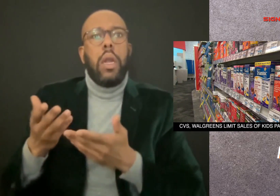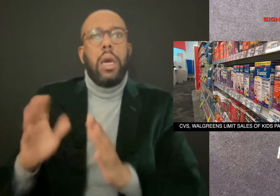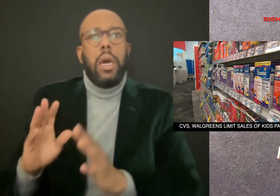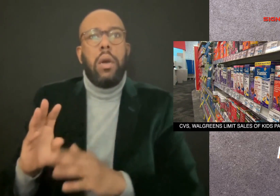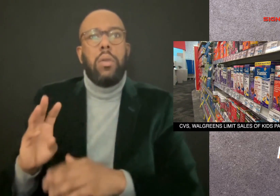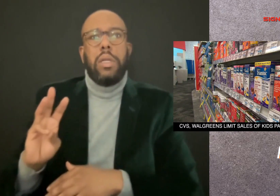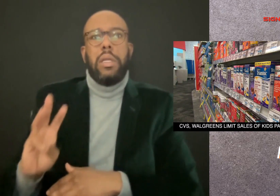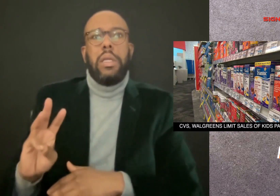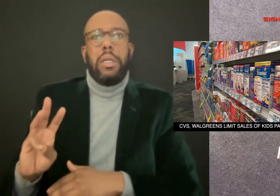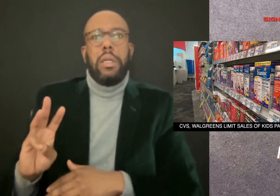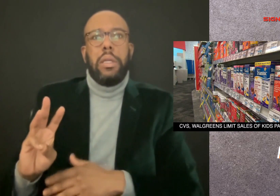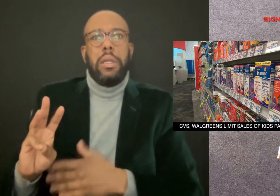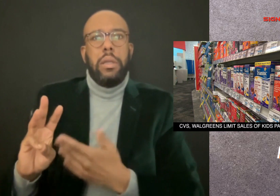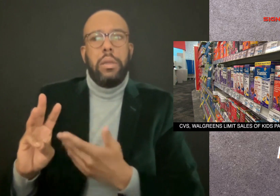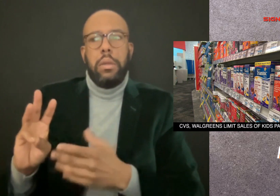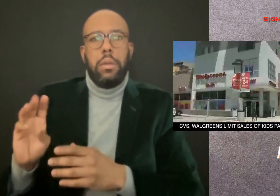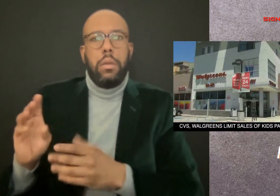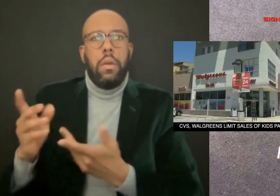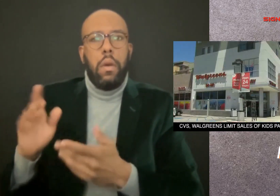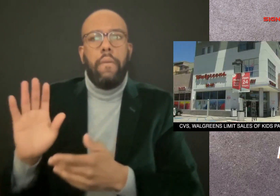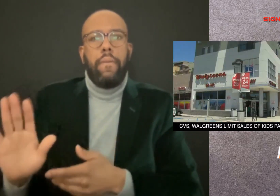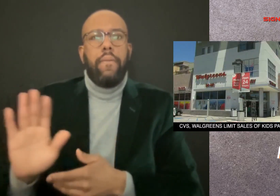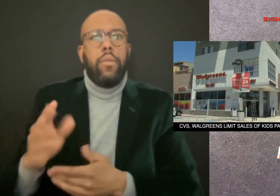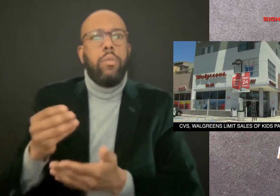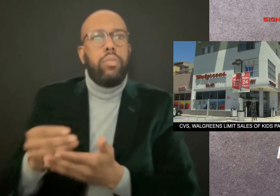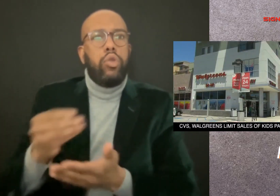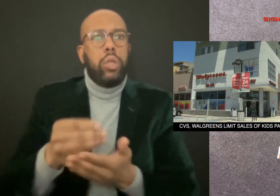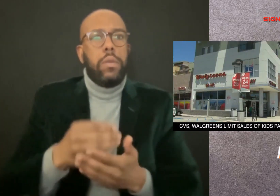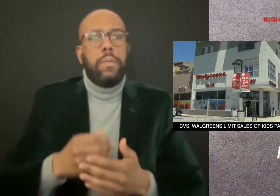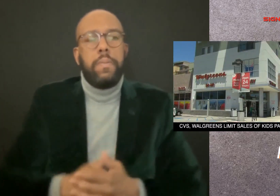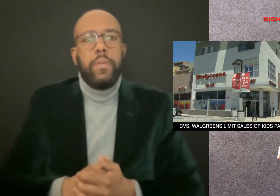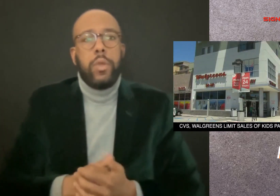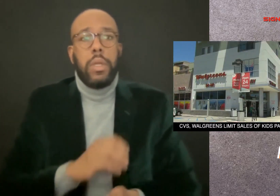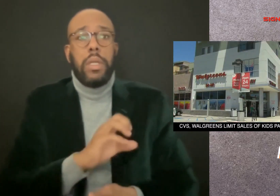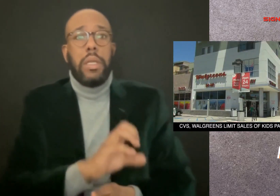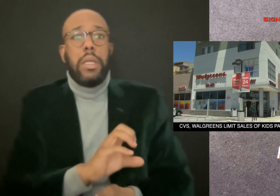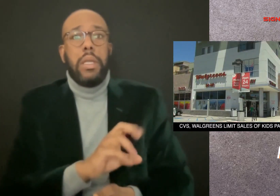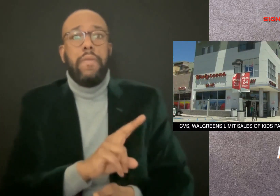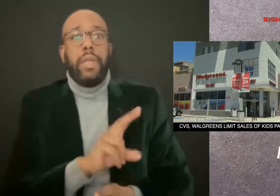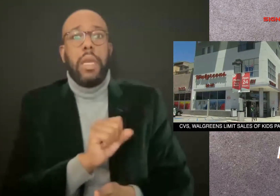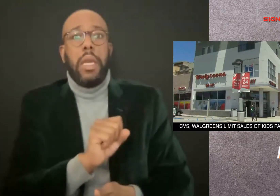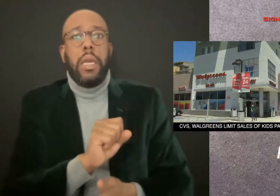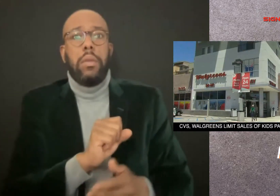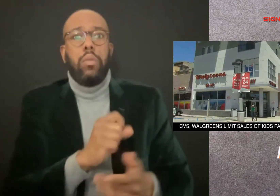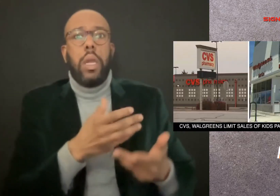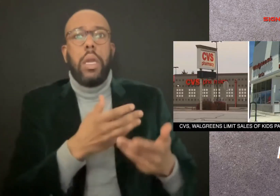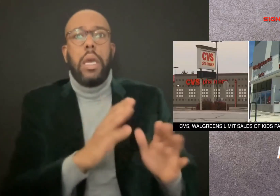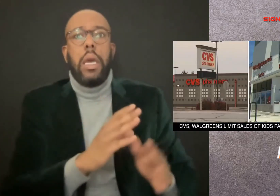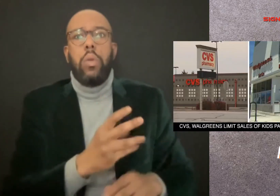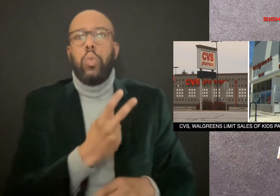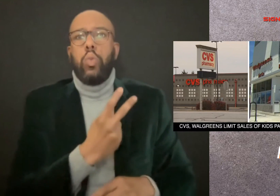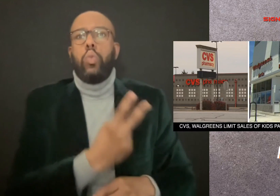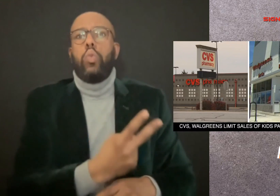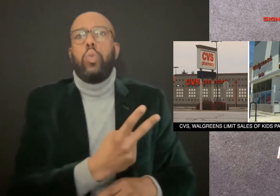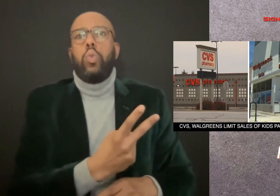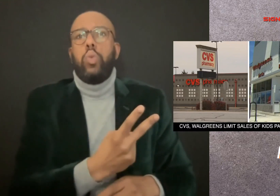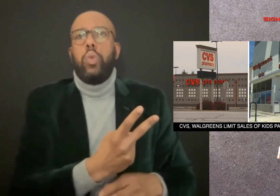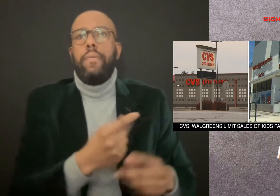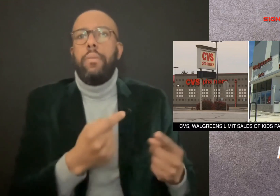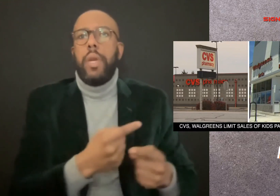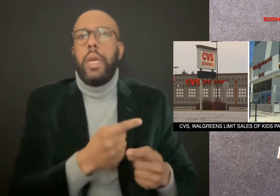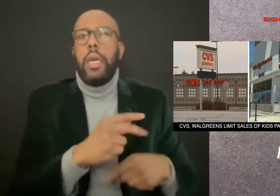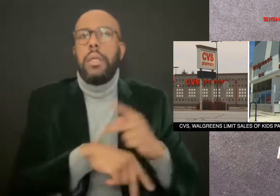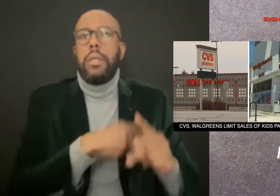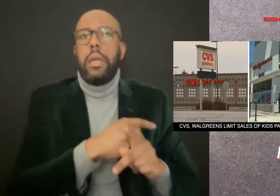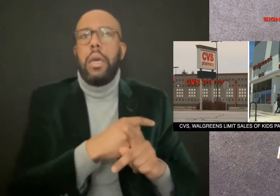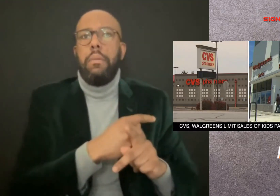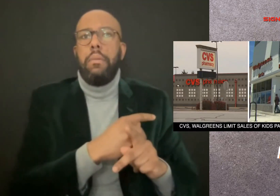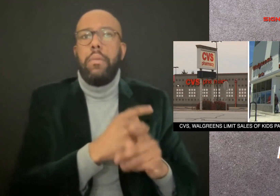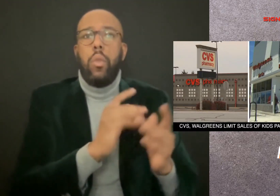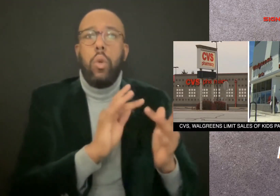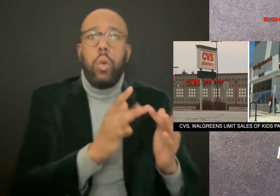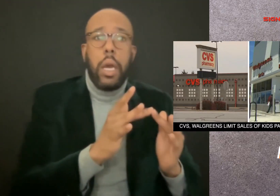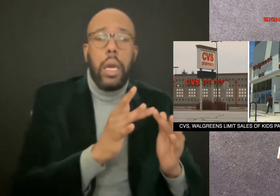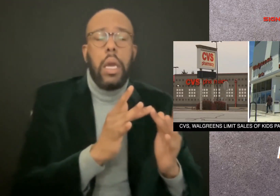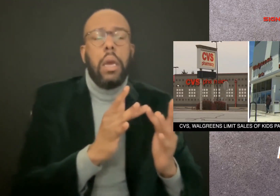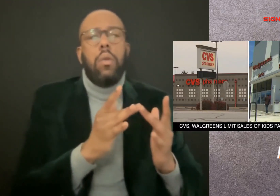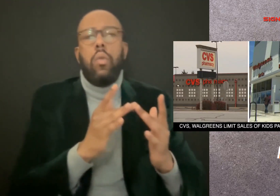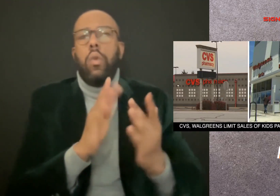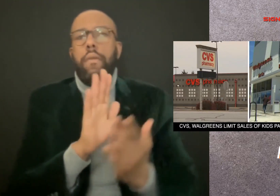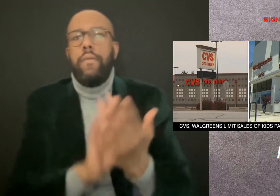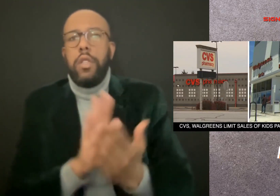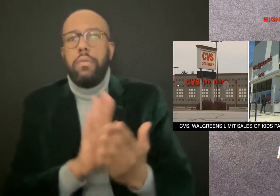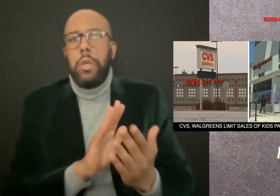purchases CVS will allow customers to buy just two pain relief products either online